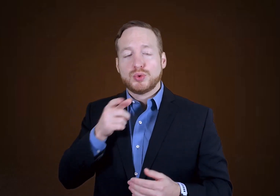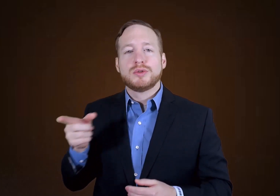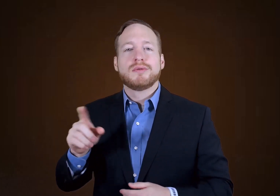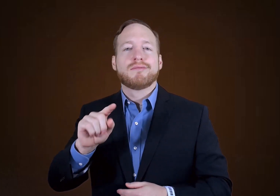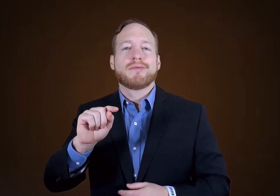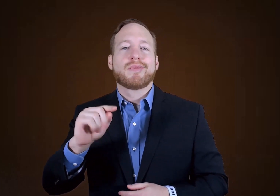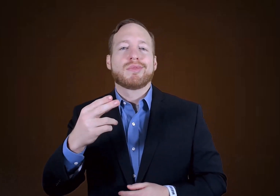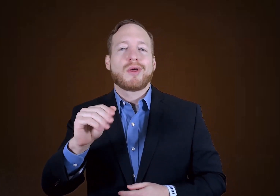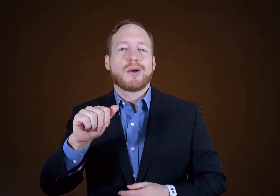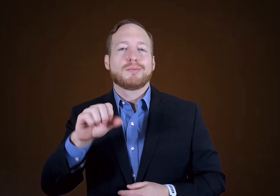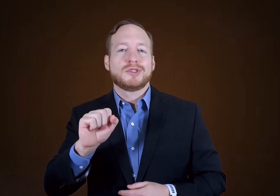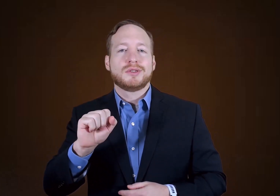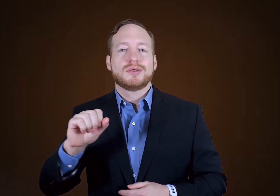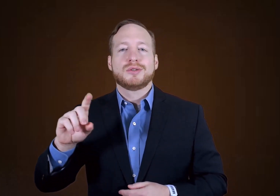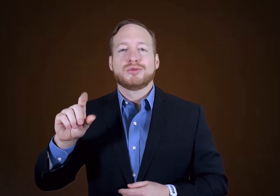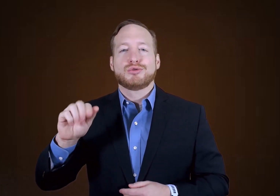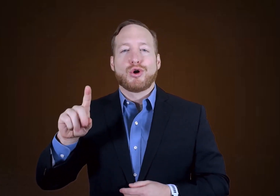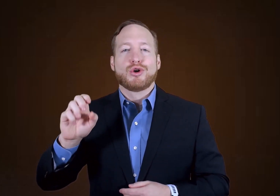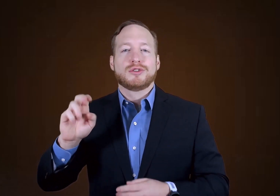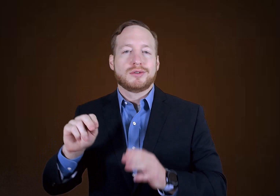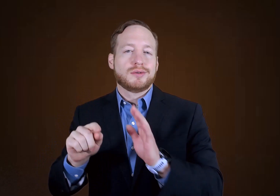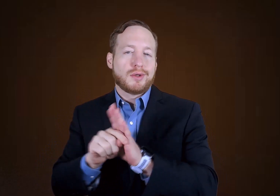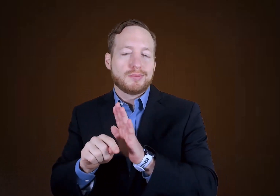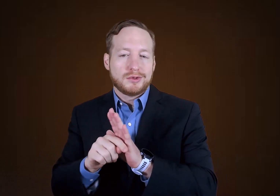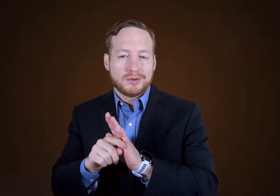will be having a pre a conversation with Thomas Darden